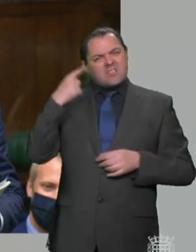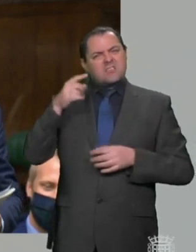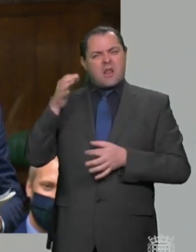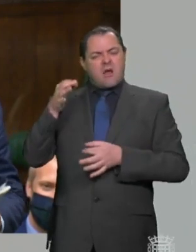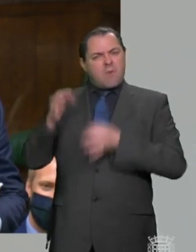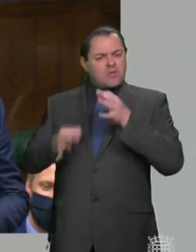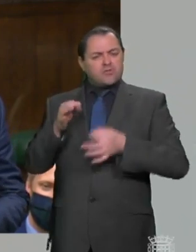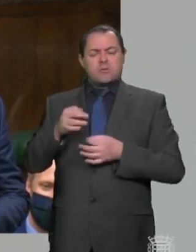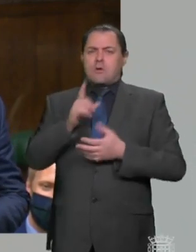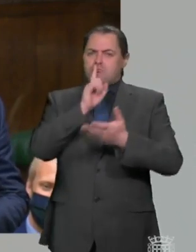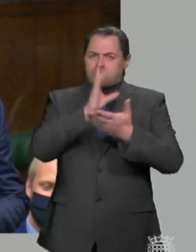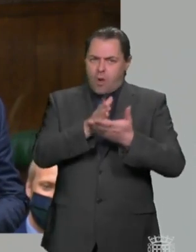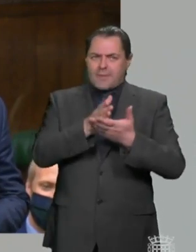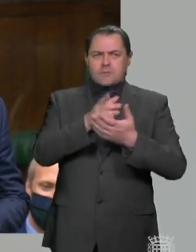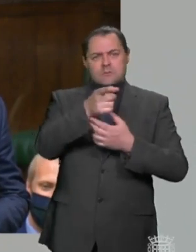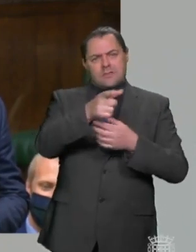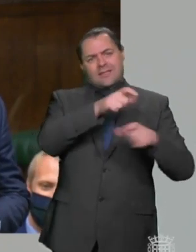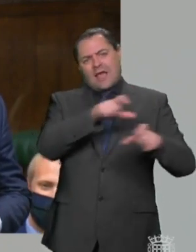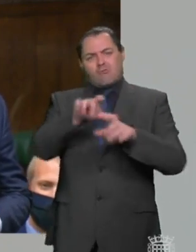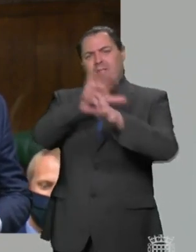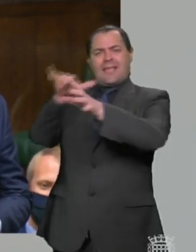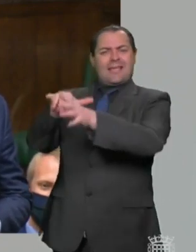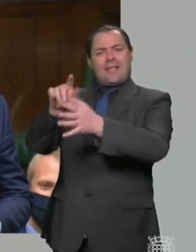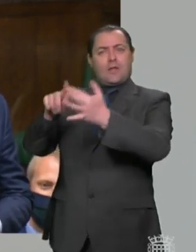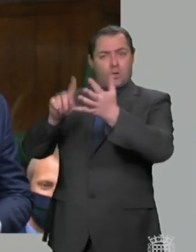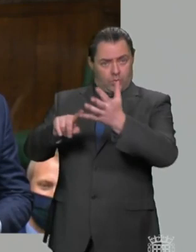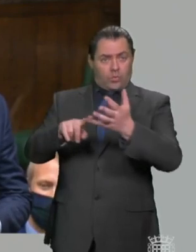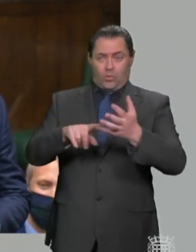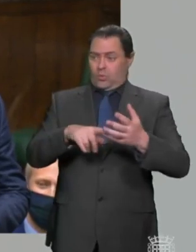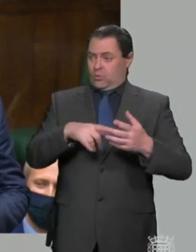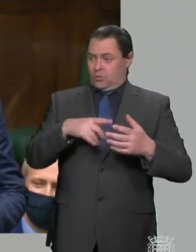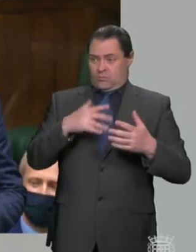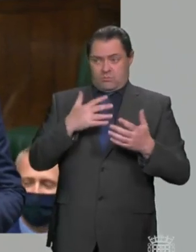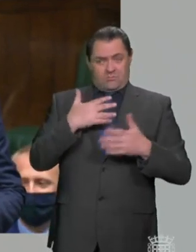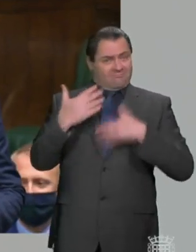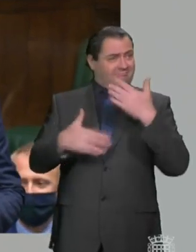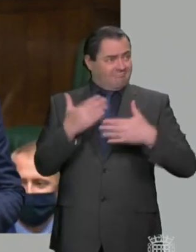Scotland a place in the European Union. They won that referendum, very clearly, on broken promises.